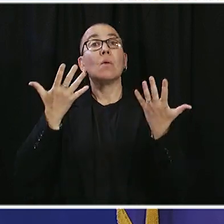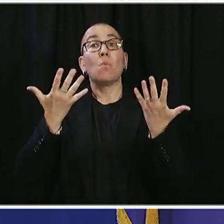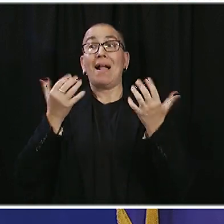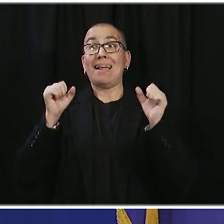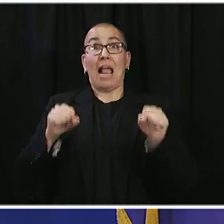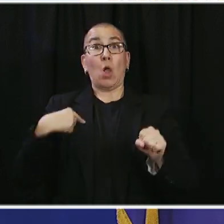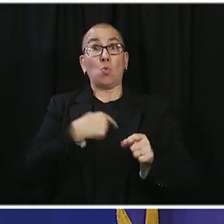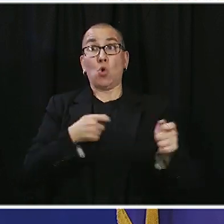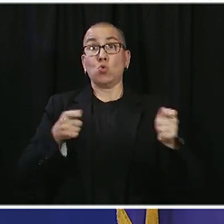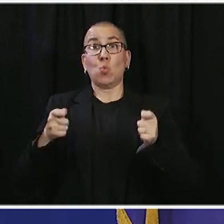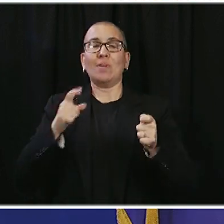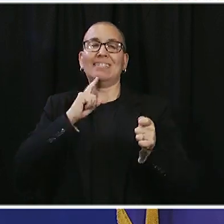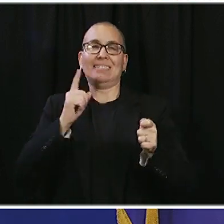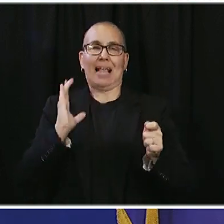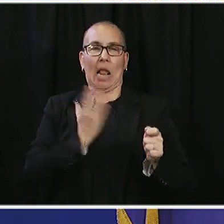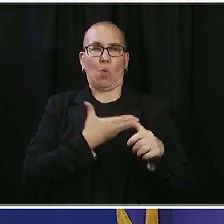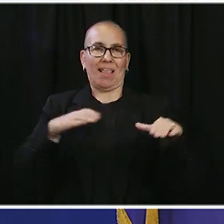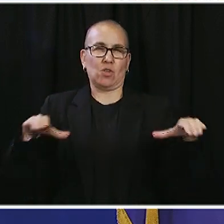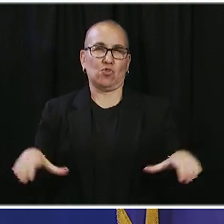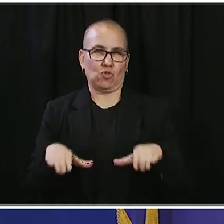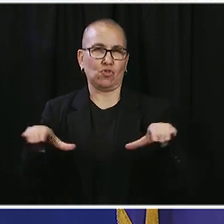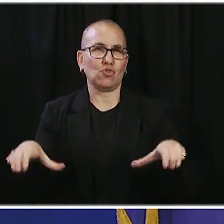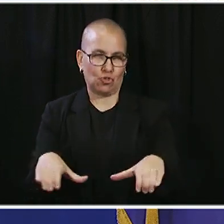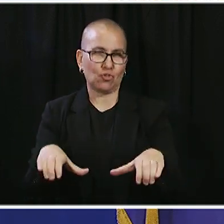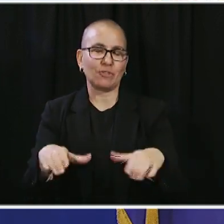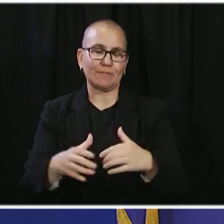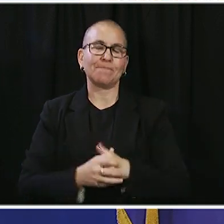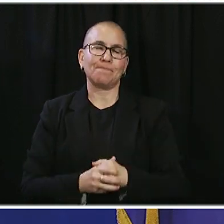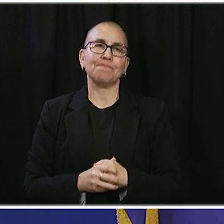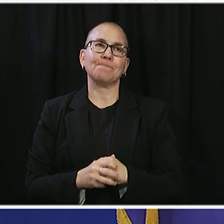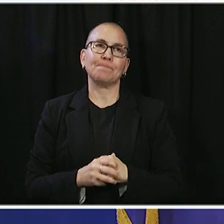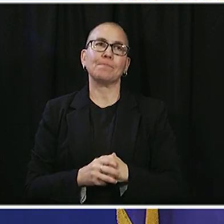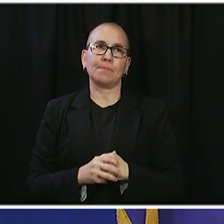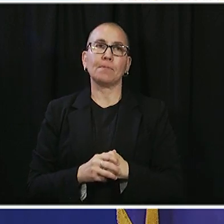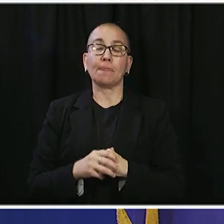BUT THE ONE THING IS THAT WE CAN CONTROL IS HOW WE ACT, WHAT WE DO, AND IN THE LAST THREE MONTHS,